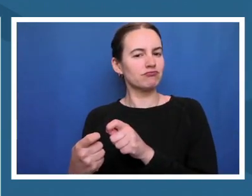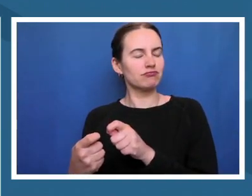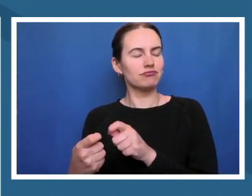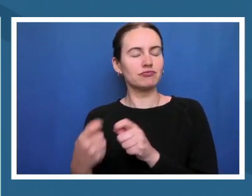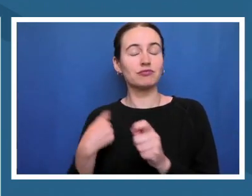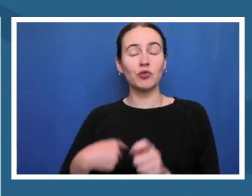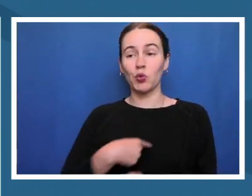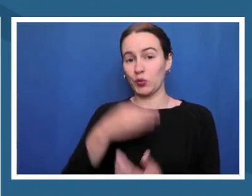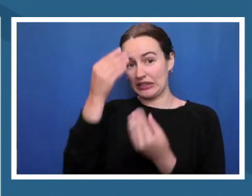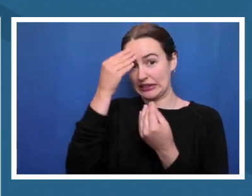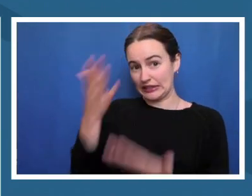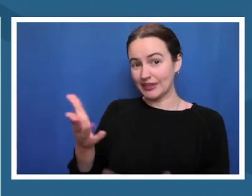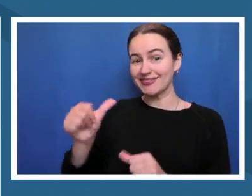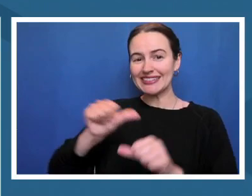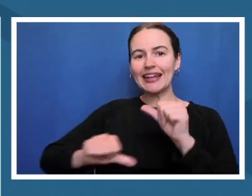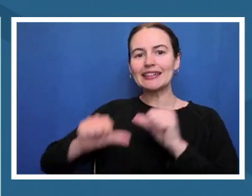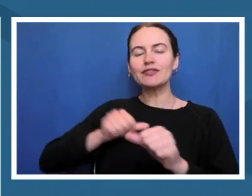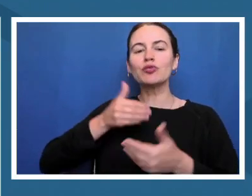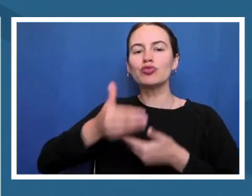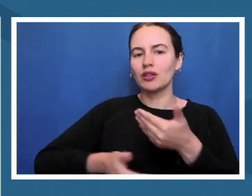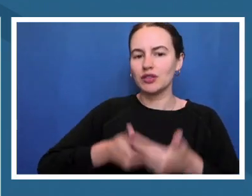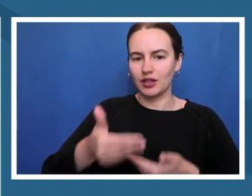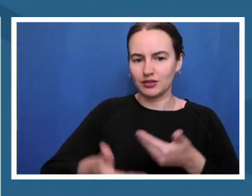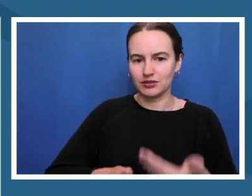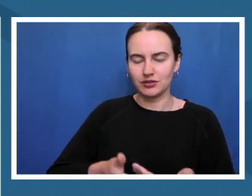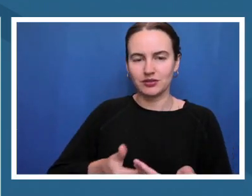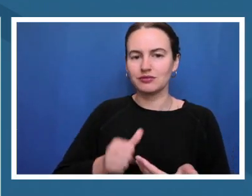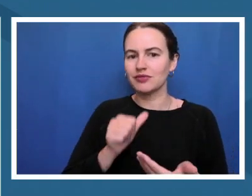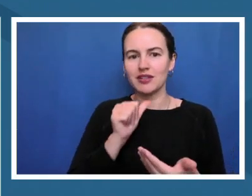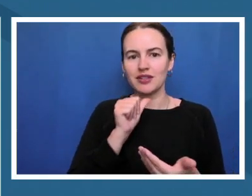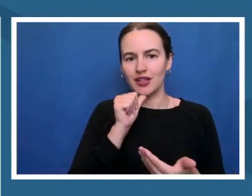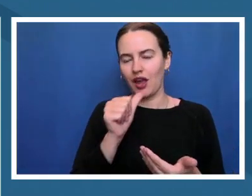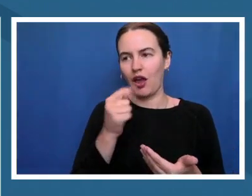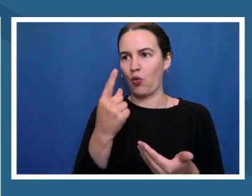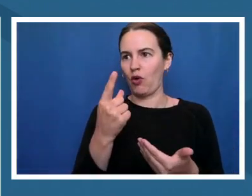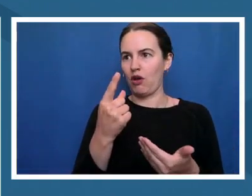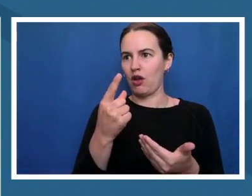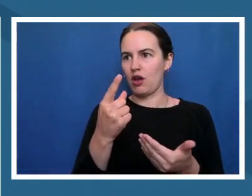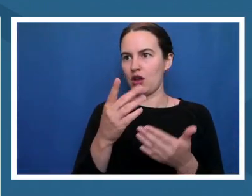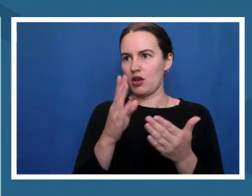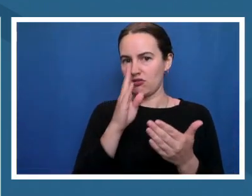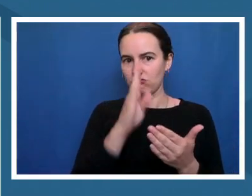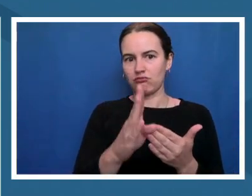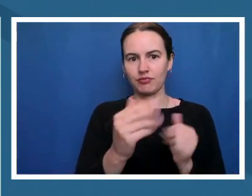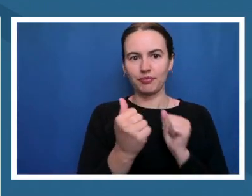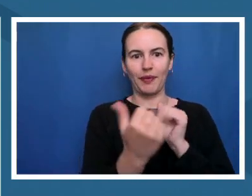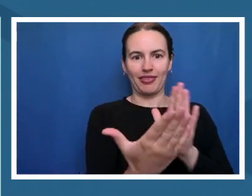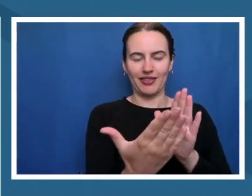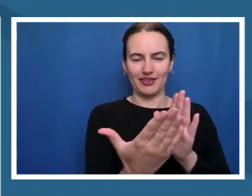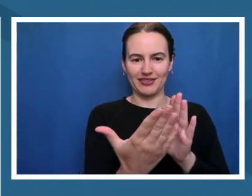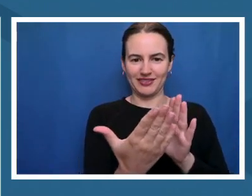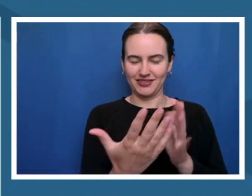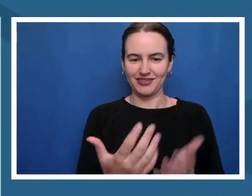scientific process it's not a linear scientific method and we are really